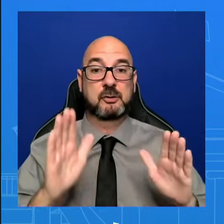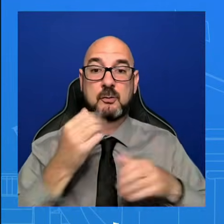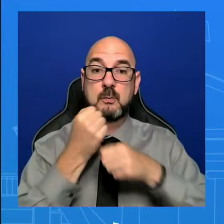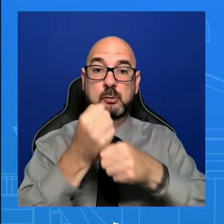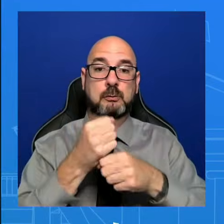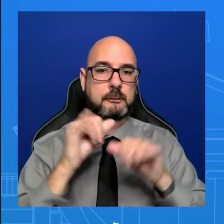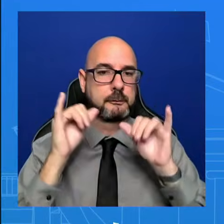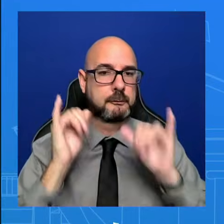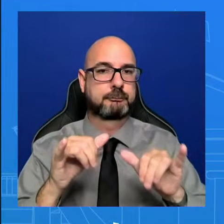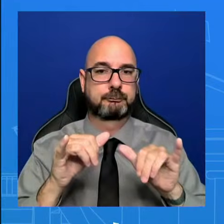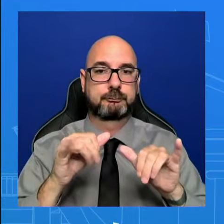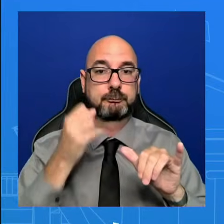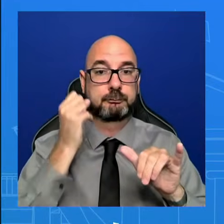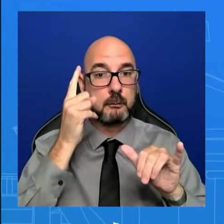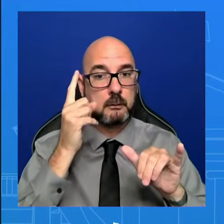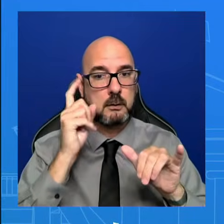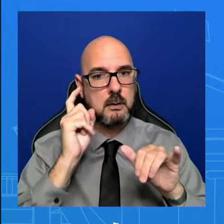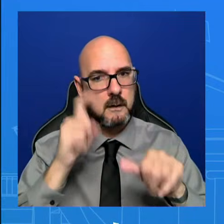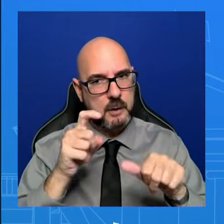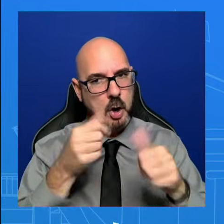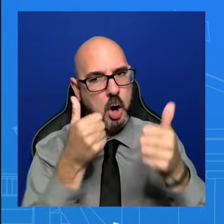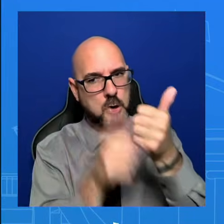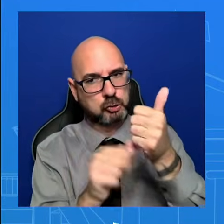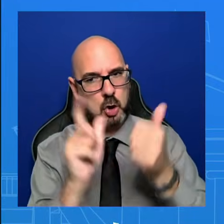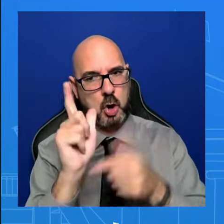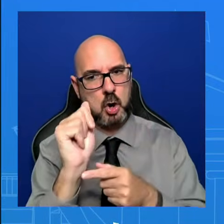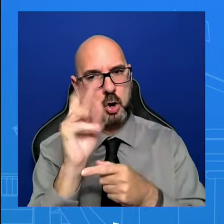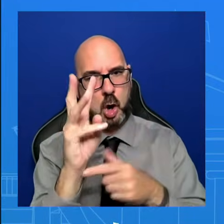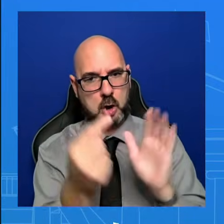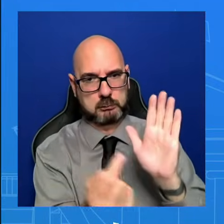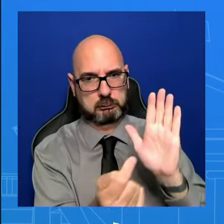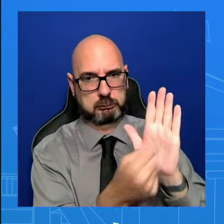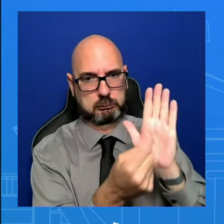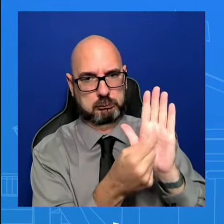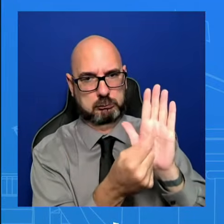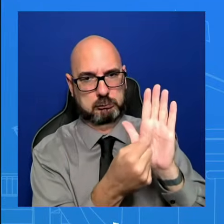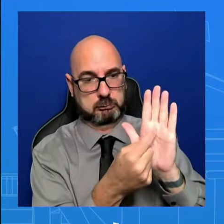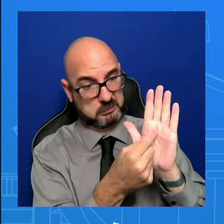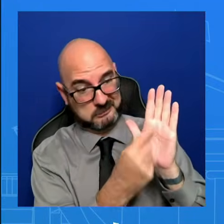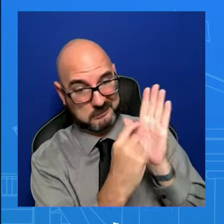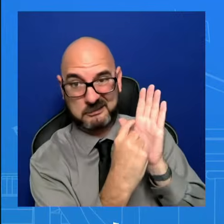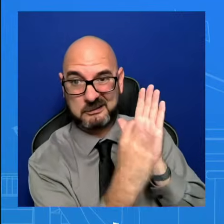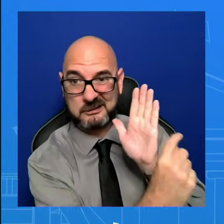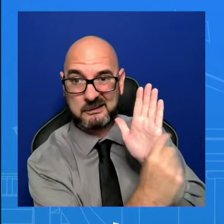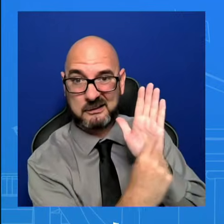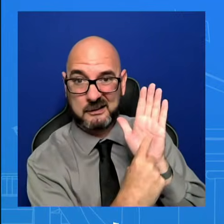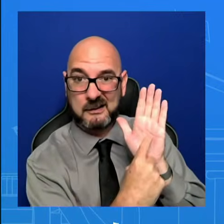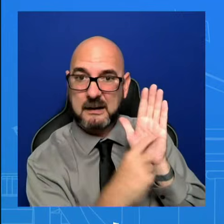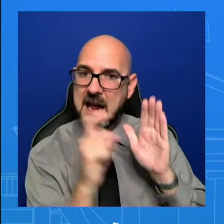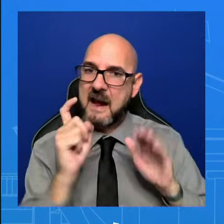And we have to re- -- we have to also respect that,